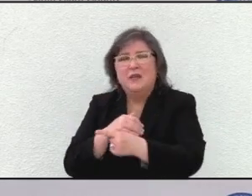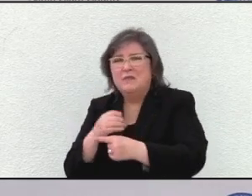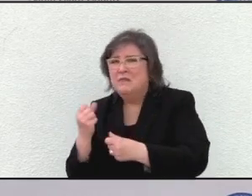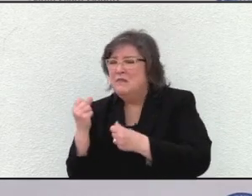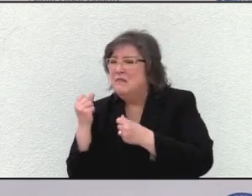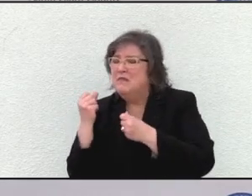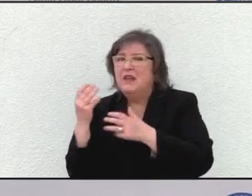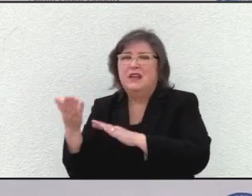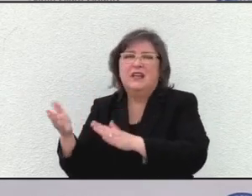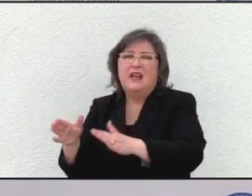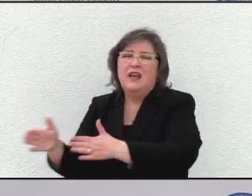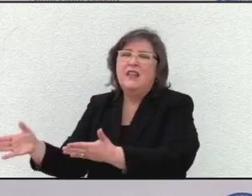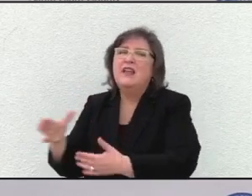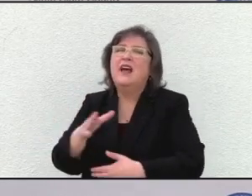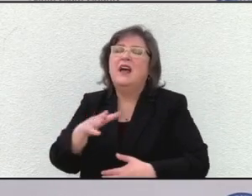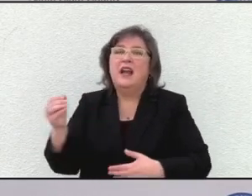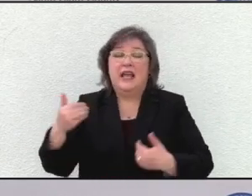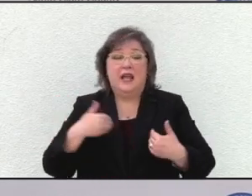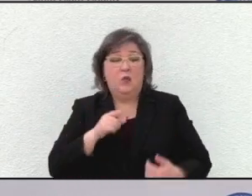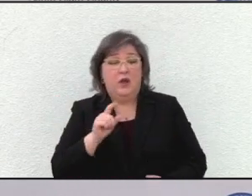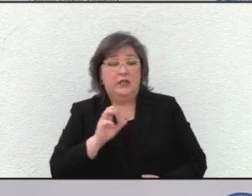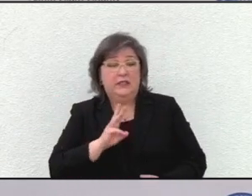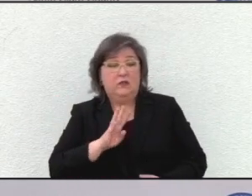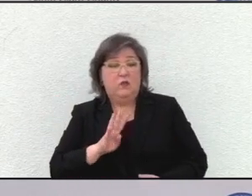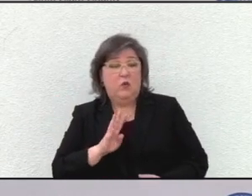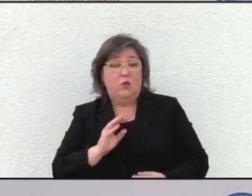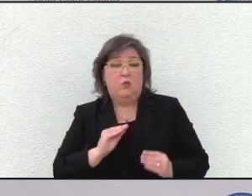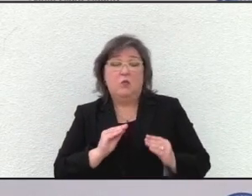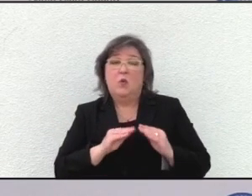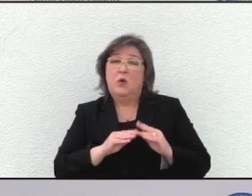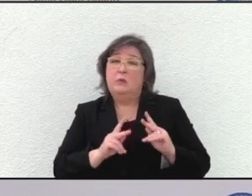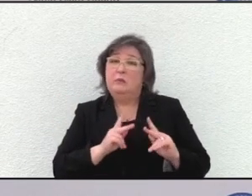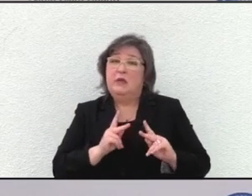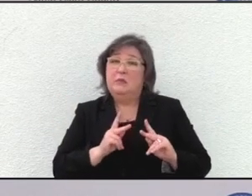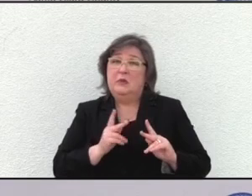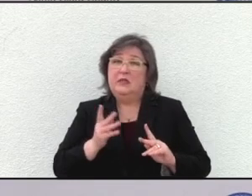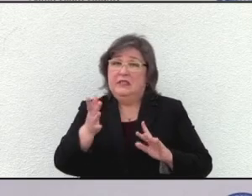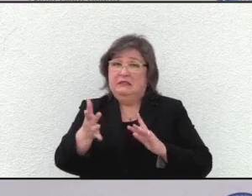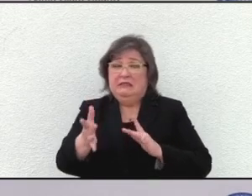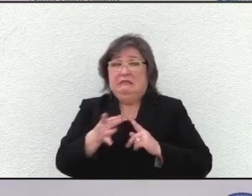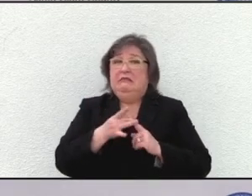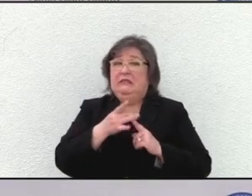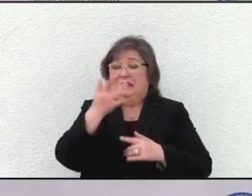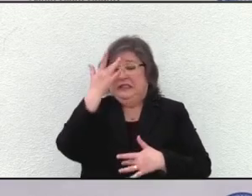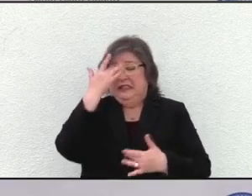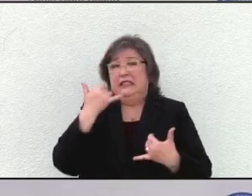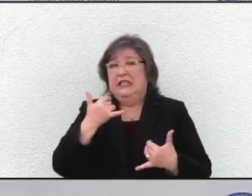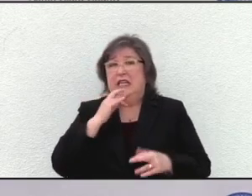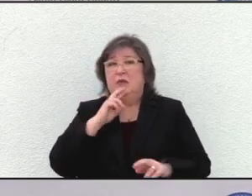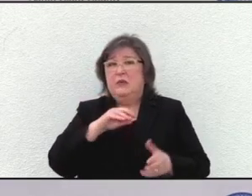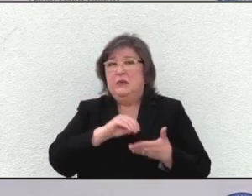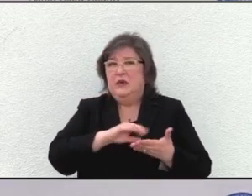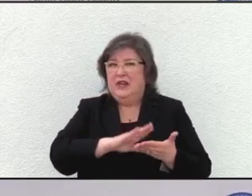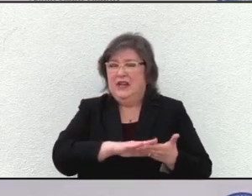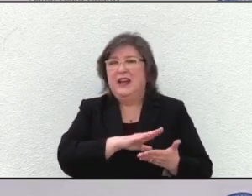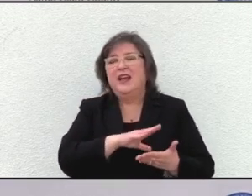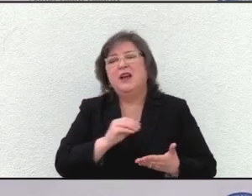and 16 deaths recorded today. We are coming out of a devastating winter surge that claimed